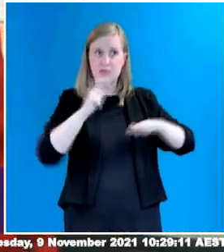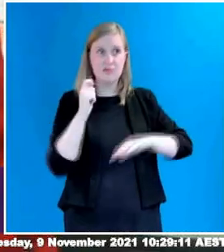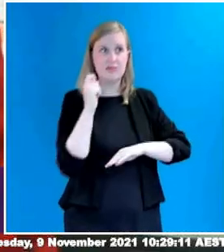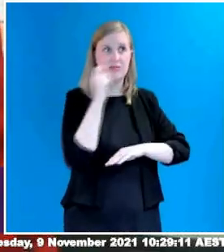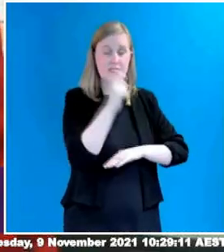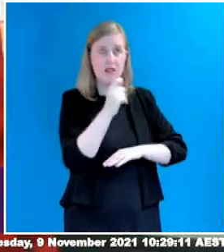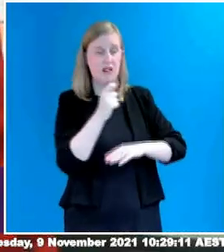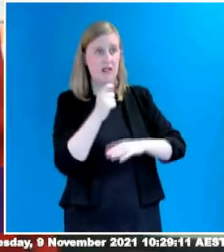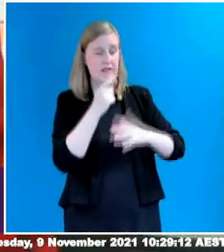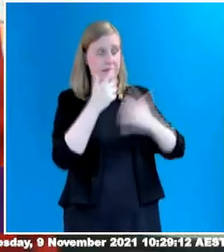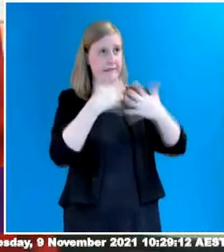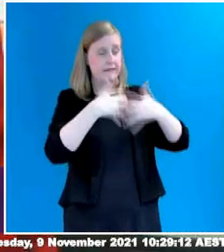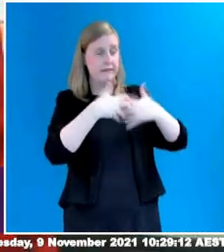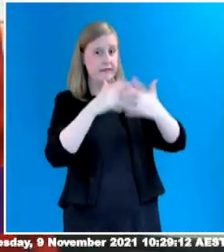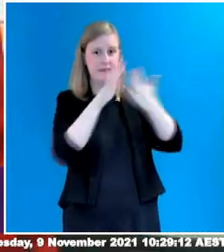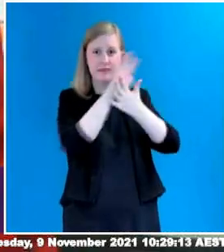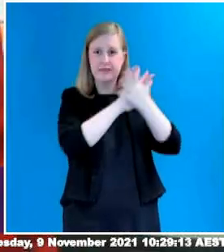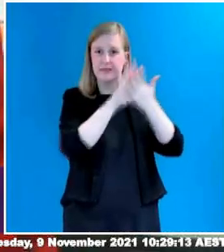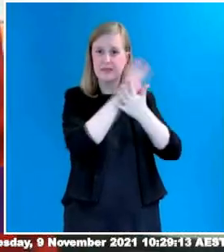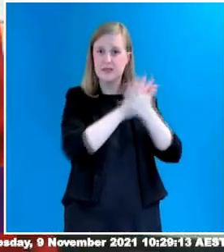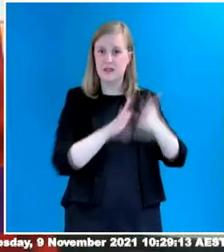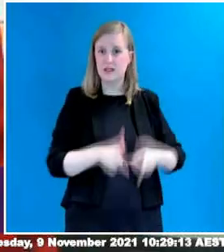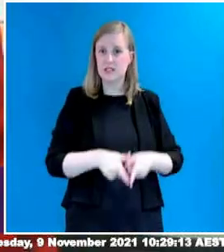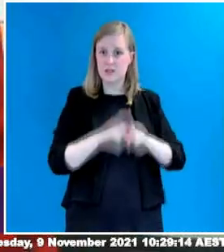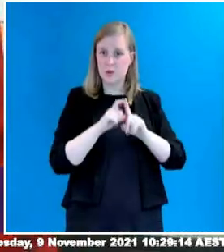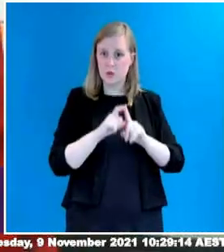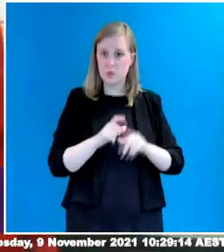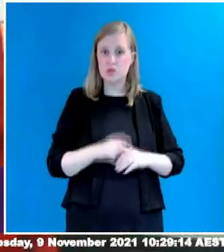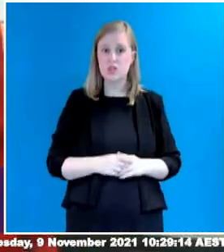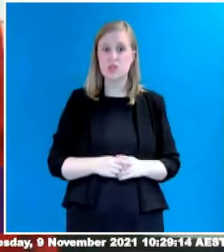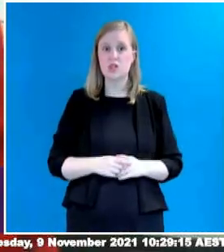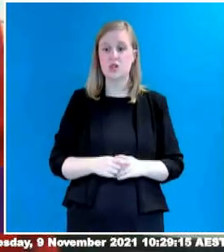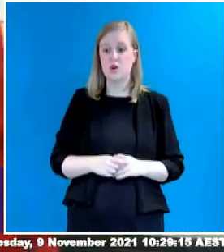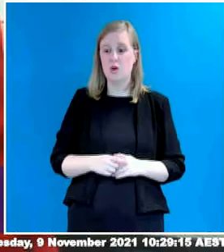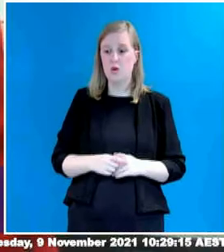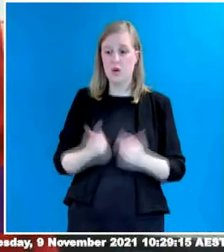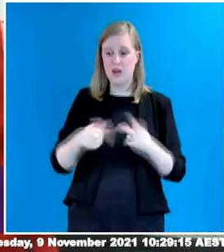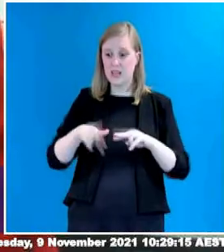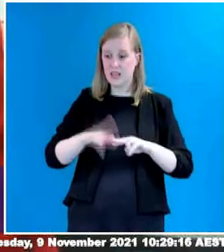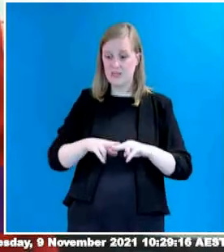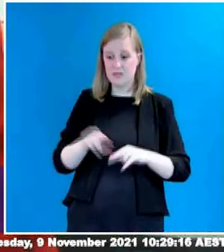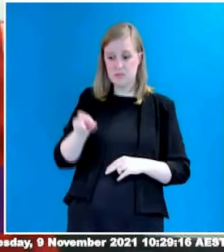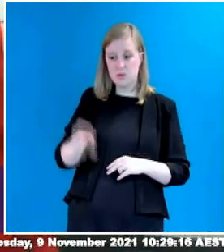lower economic, social and cultural rights in terms of education, work and housing.